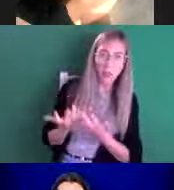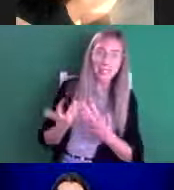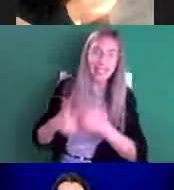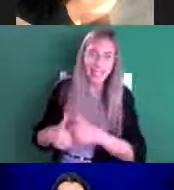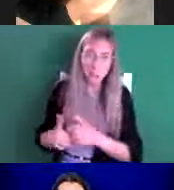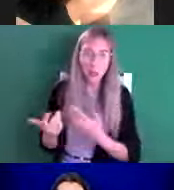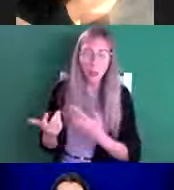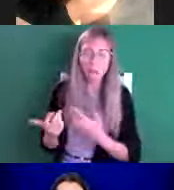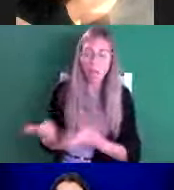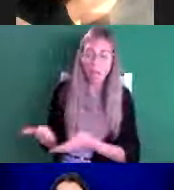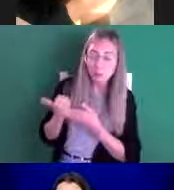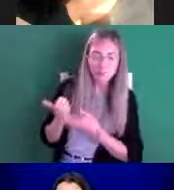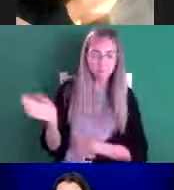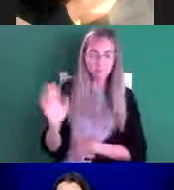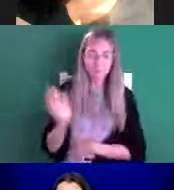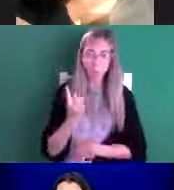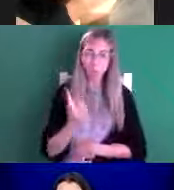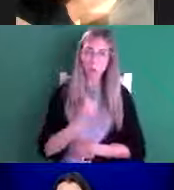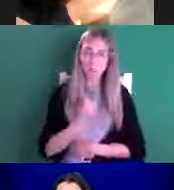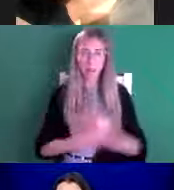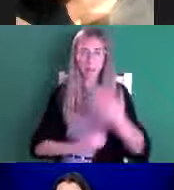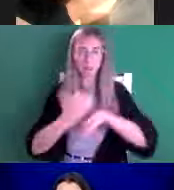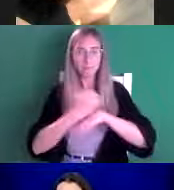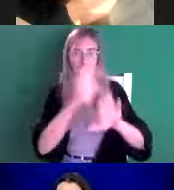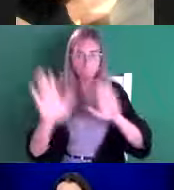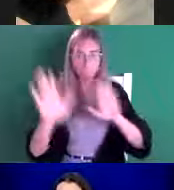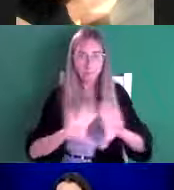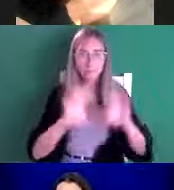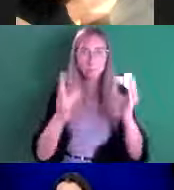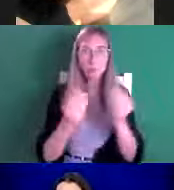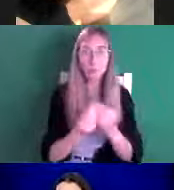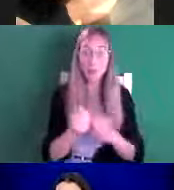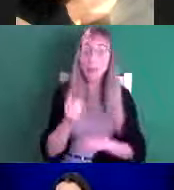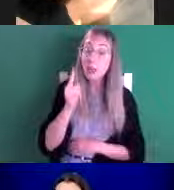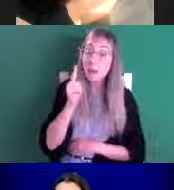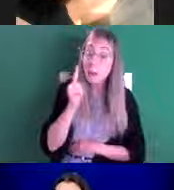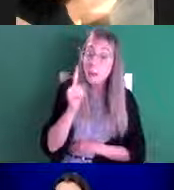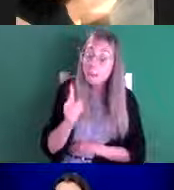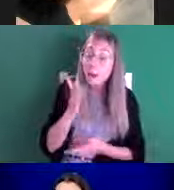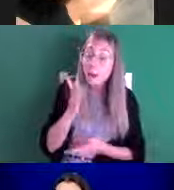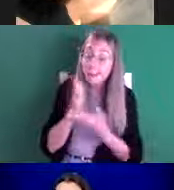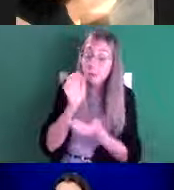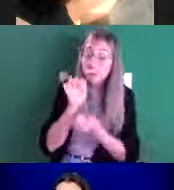style now there is a proviso on that because the galleries are re all the galleries are signed